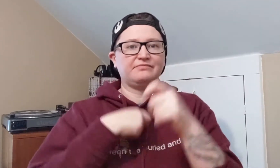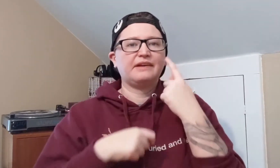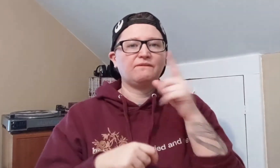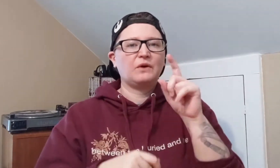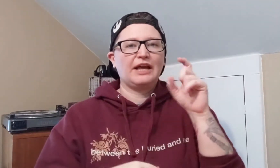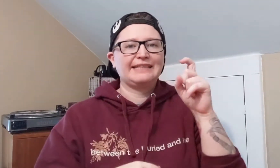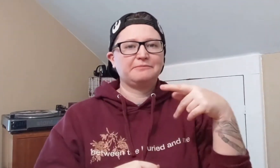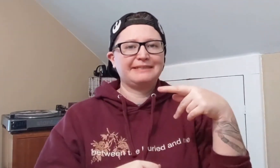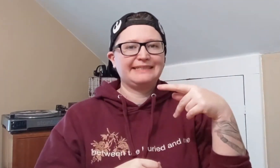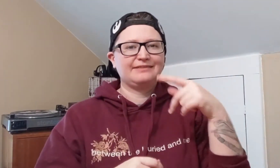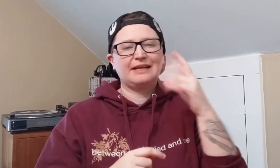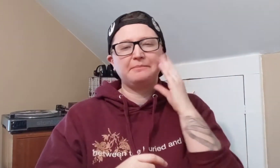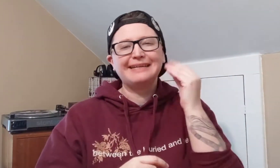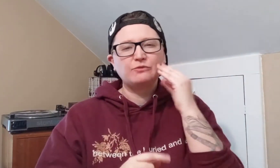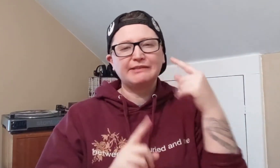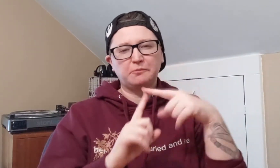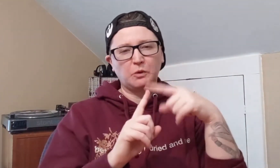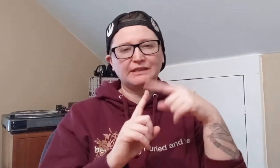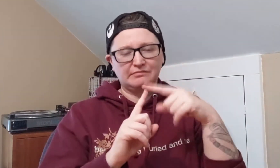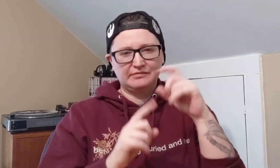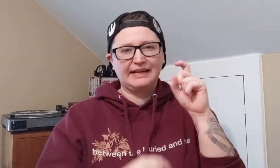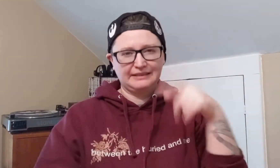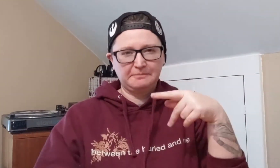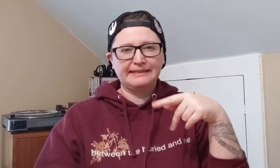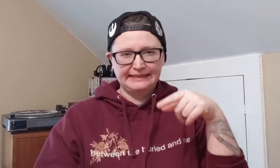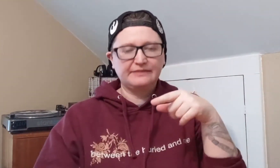to the First City and that's how you get XP your experience points